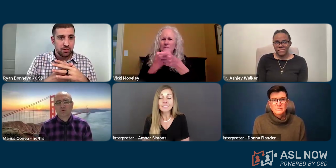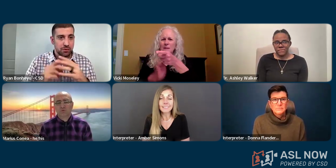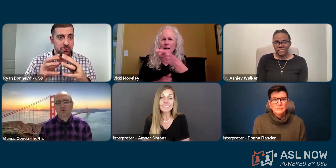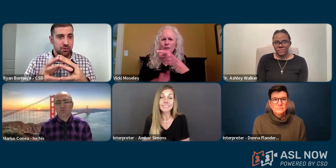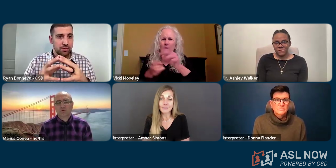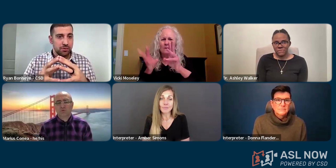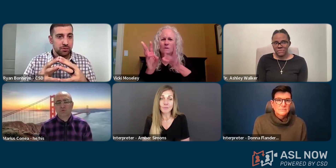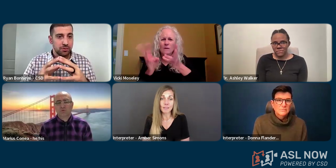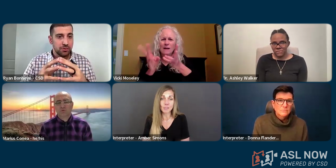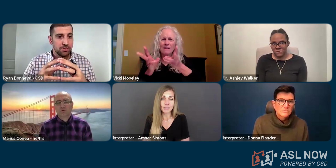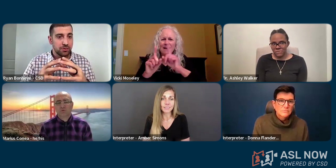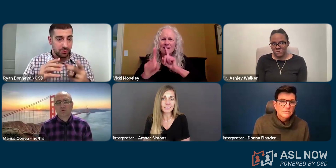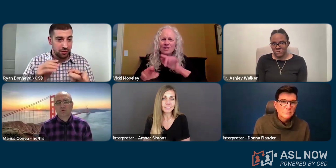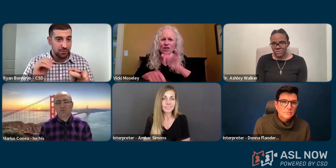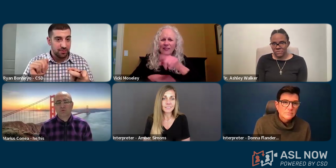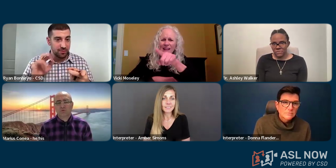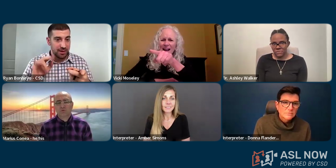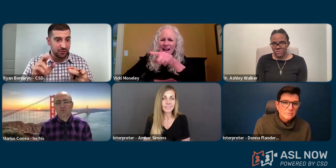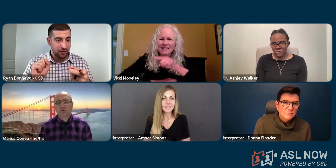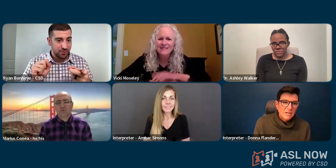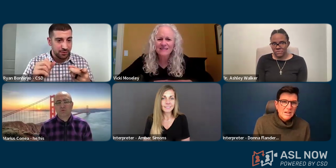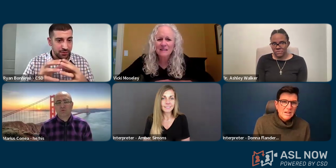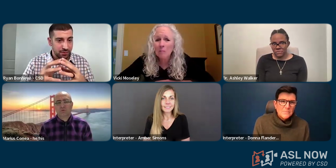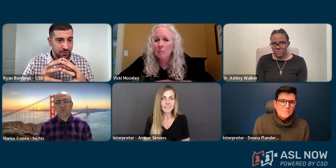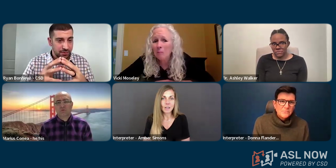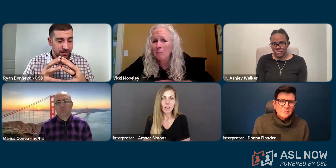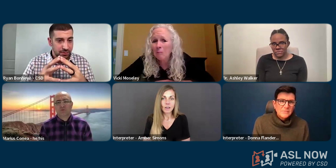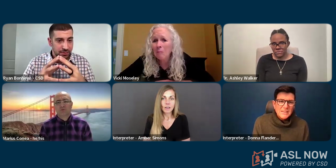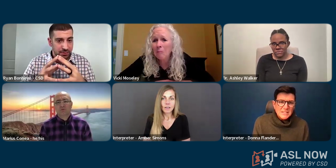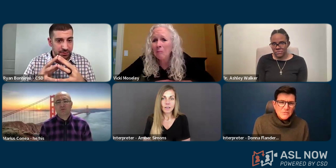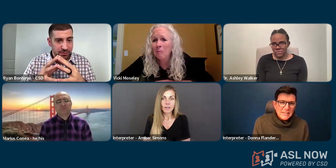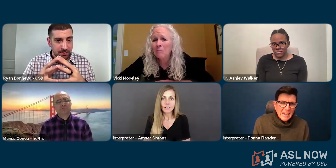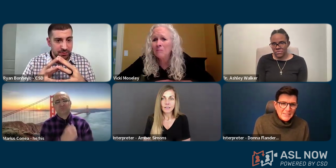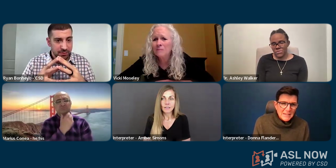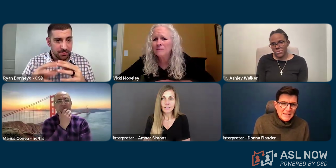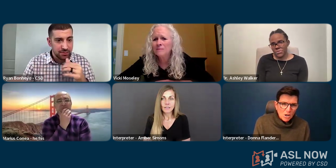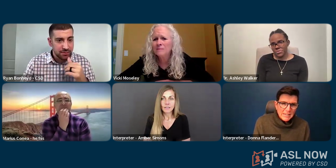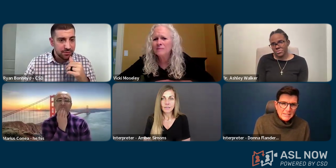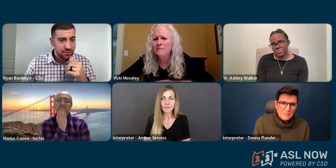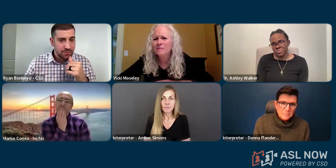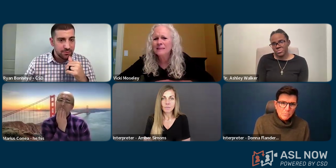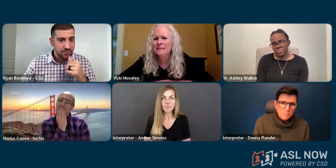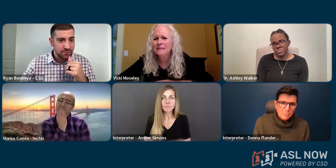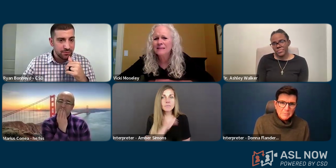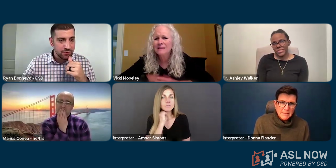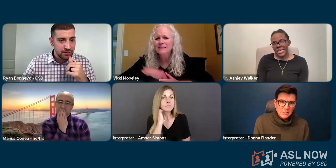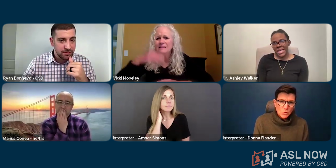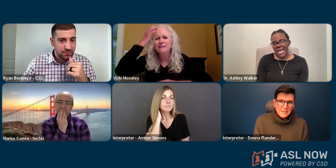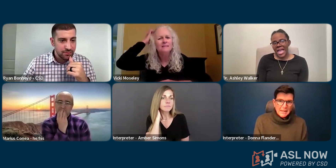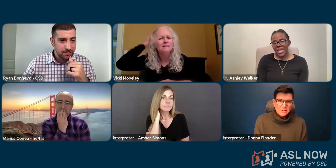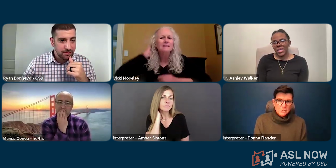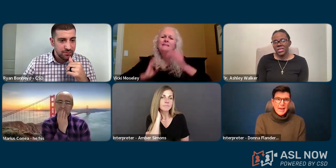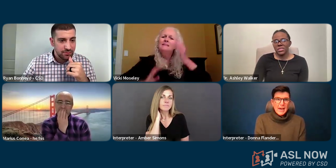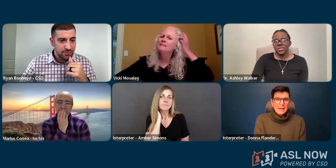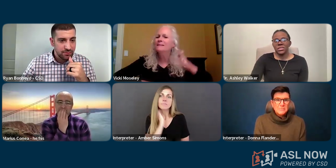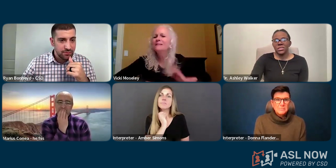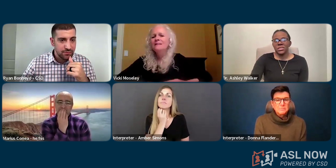sensitive information? This is Vickie. I think Morris is probably best equipped to answer that.